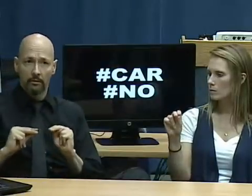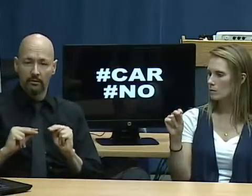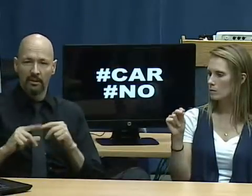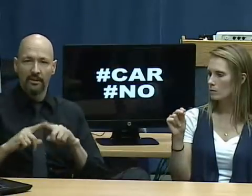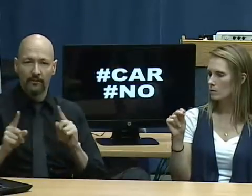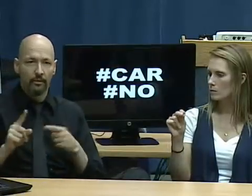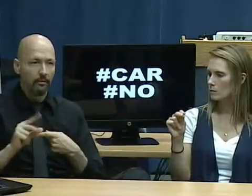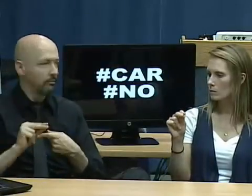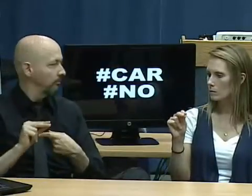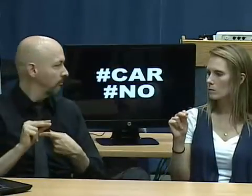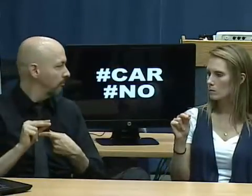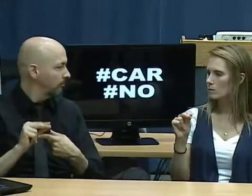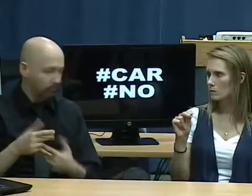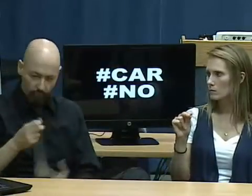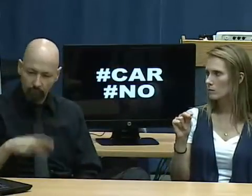Different.